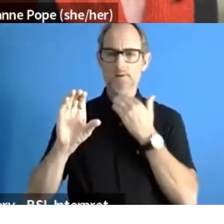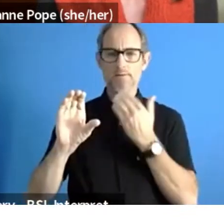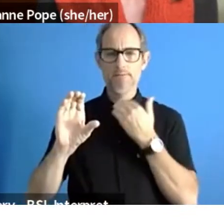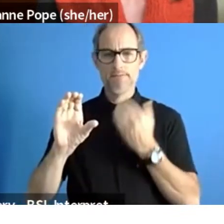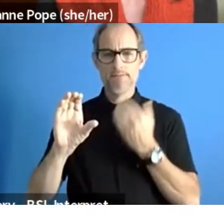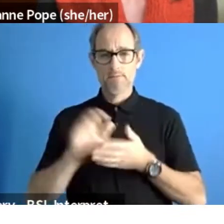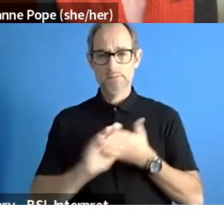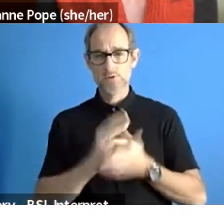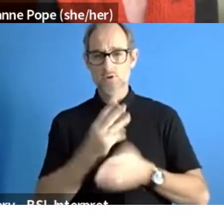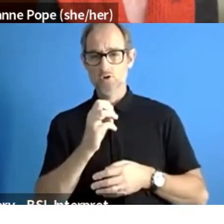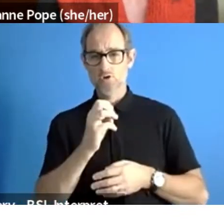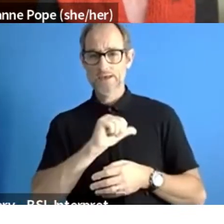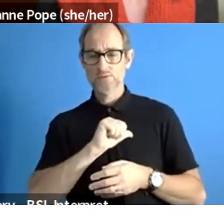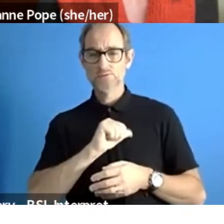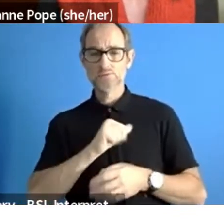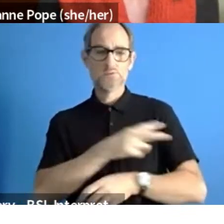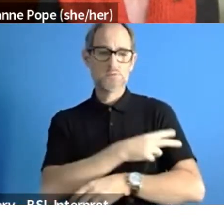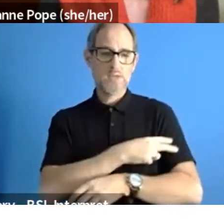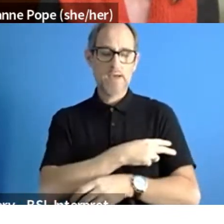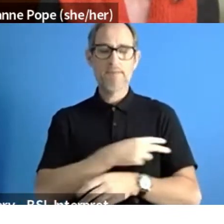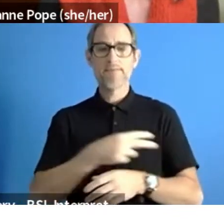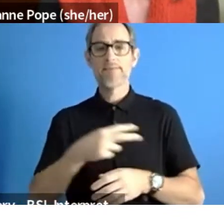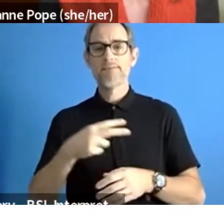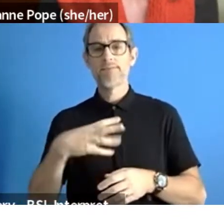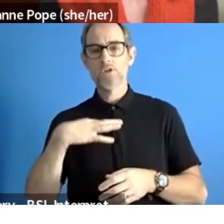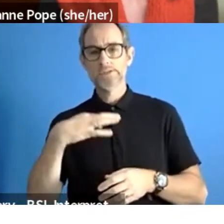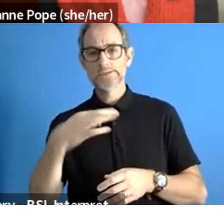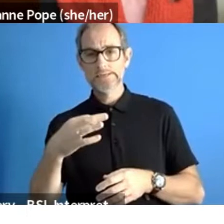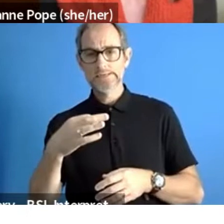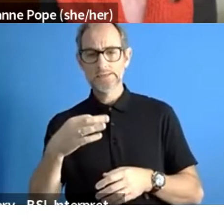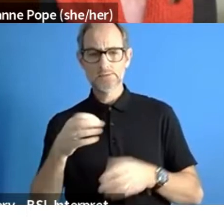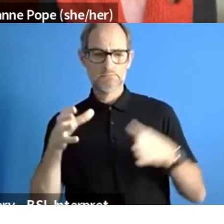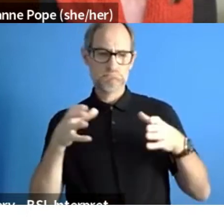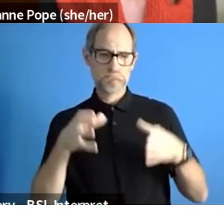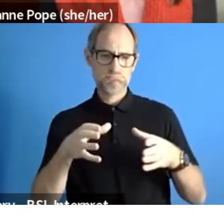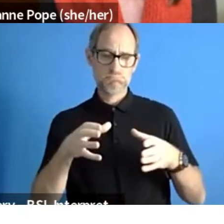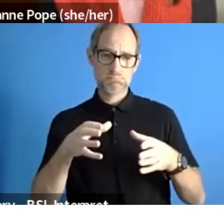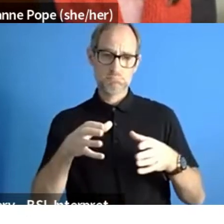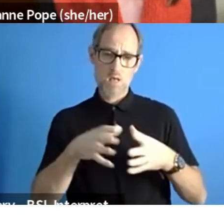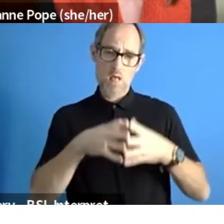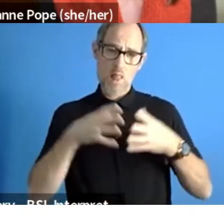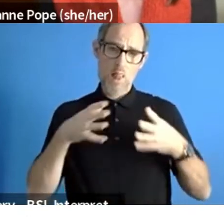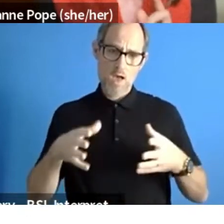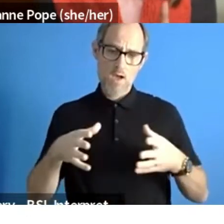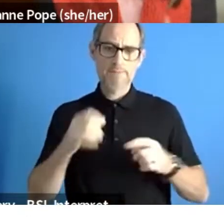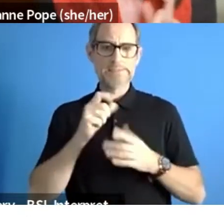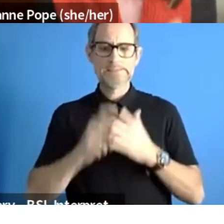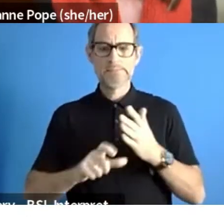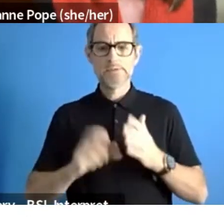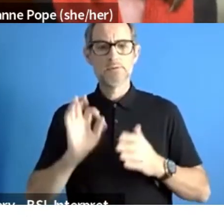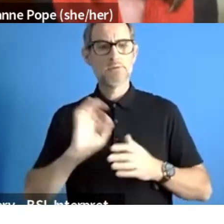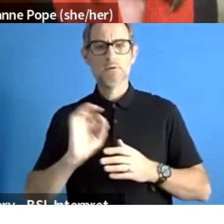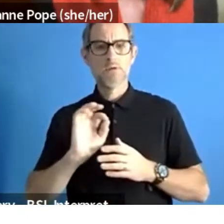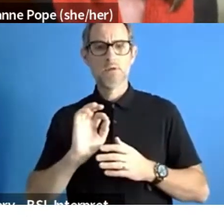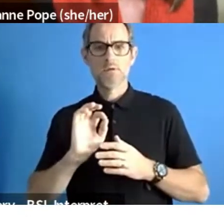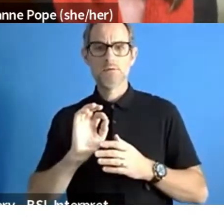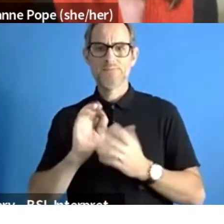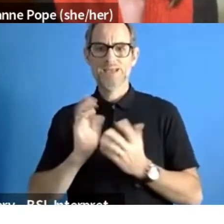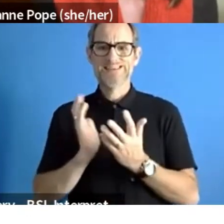majority of nearly 30,000 staff and volunteers that use Casebook, why are we spending our time on it?